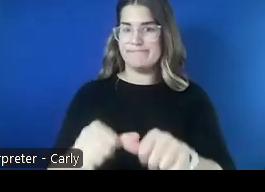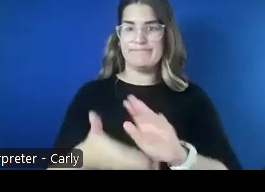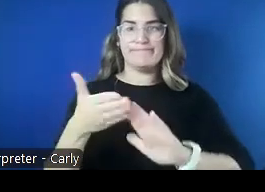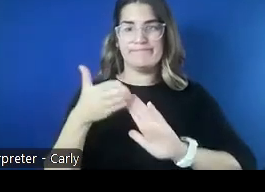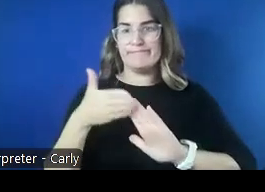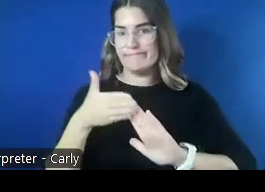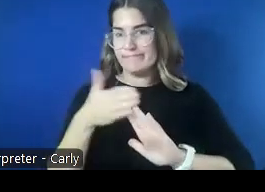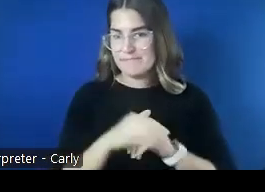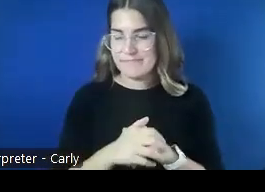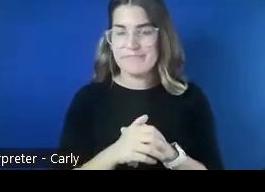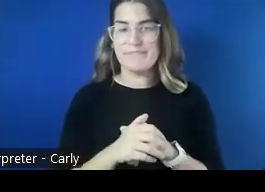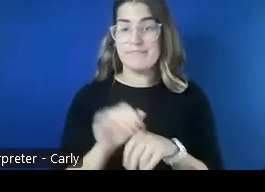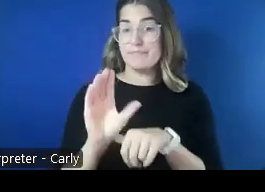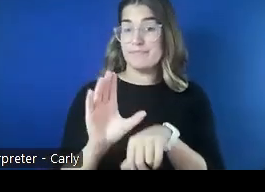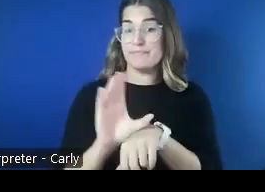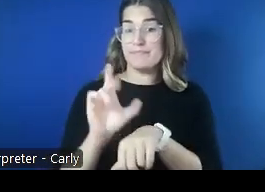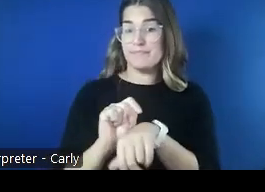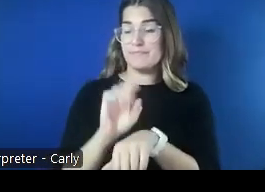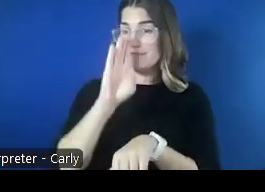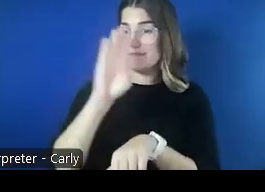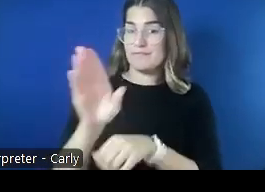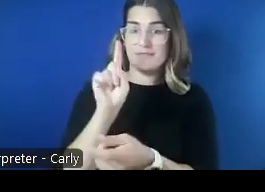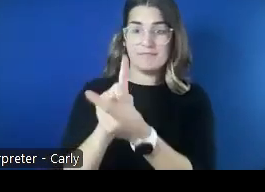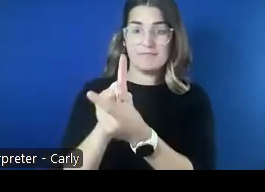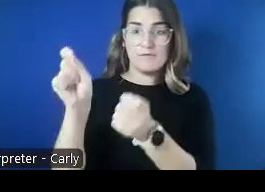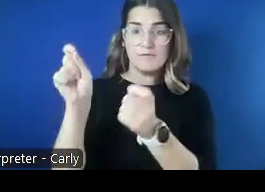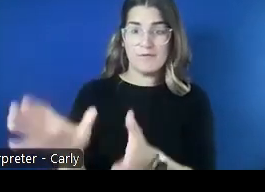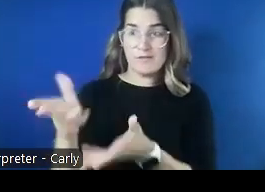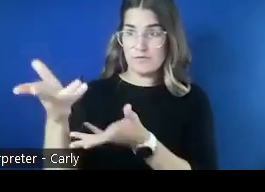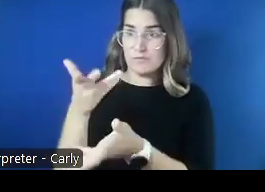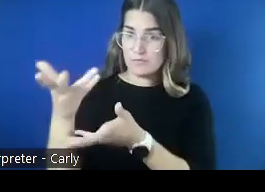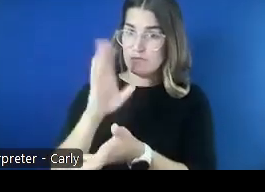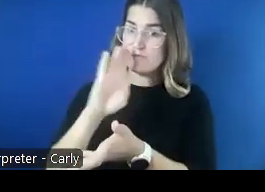the consultant could meet with the director to share the strategies discussed with the